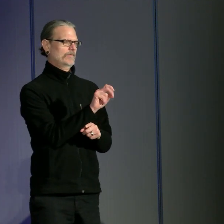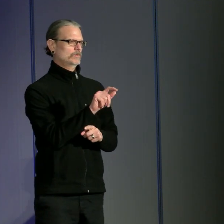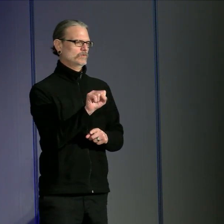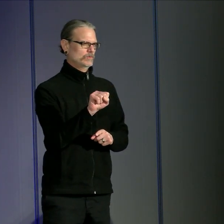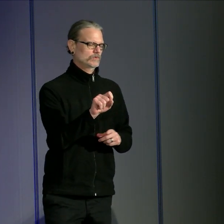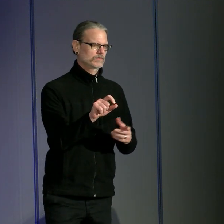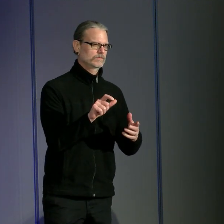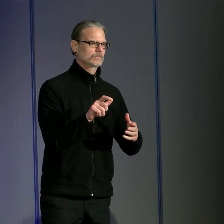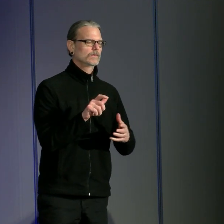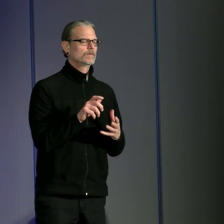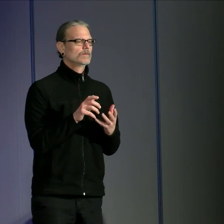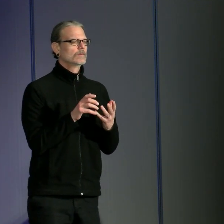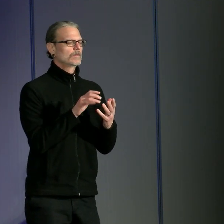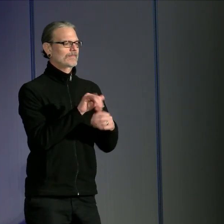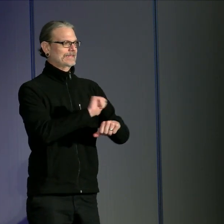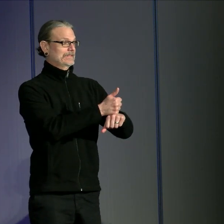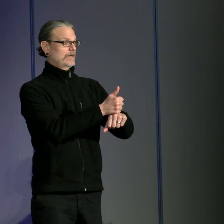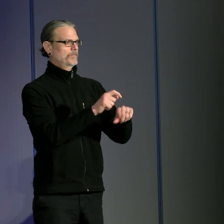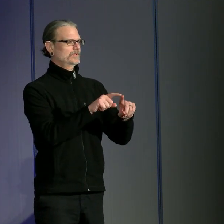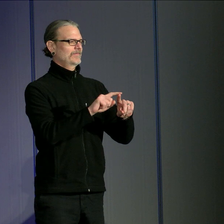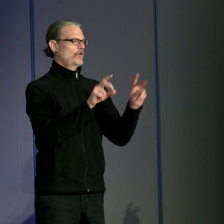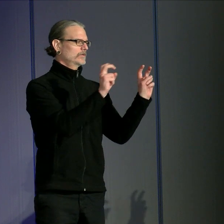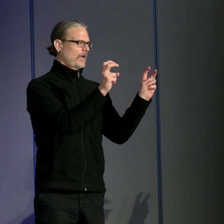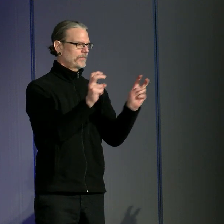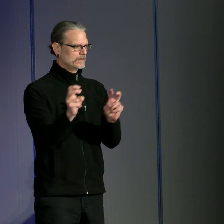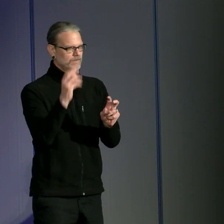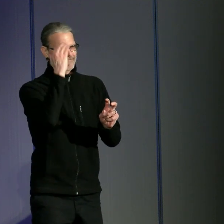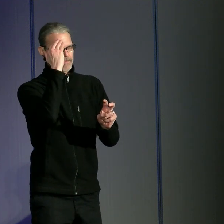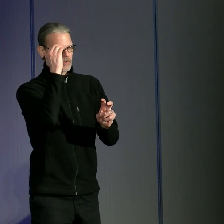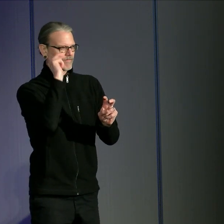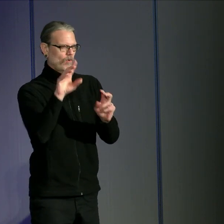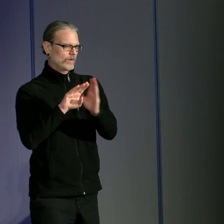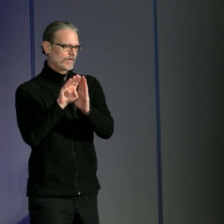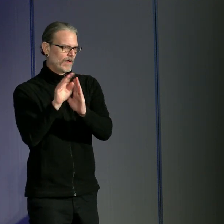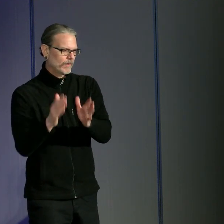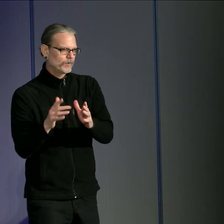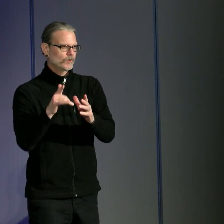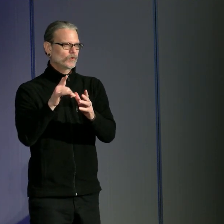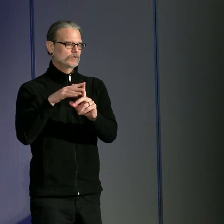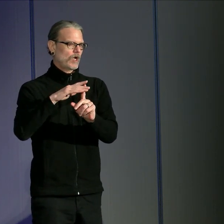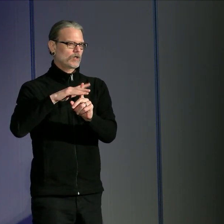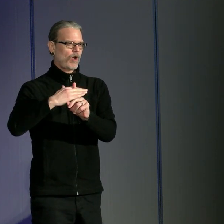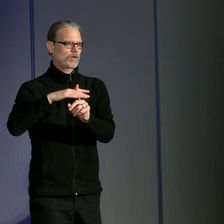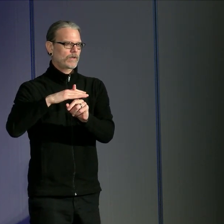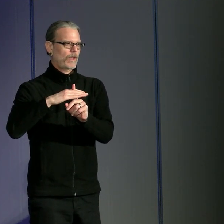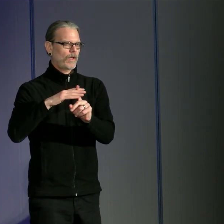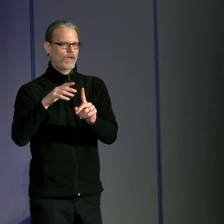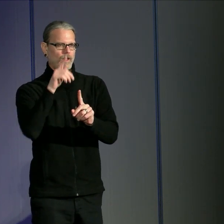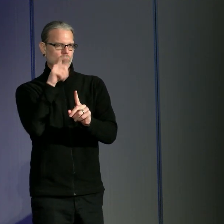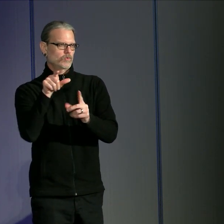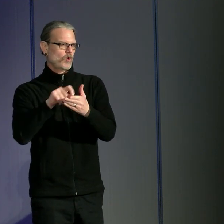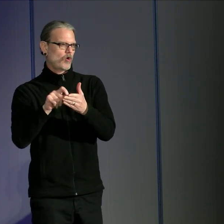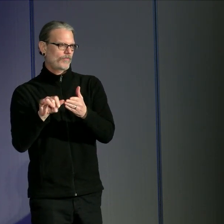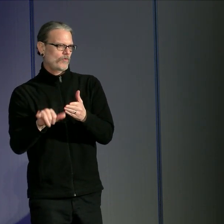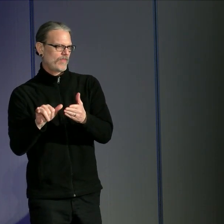And it's set up with topics familiar to developers or content authors, and here's our issue,